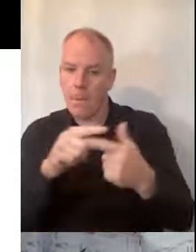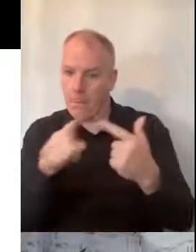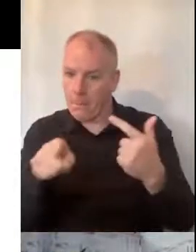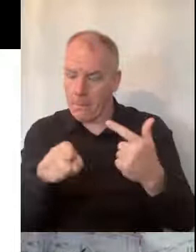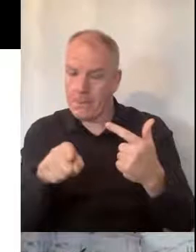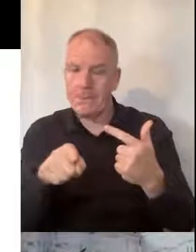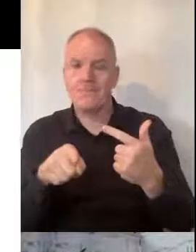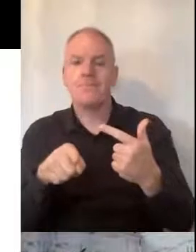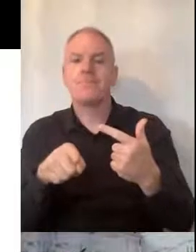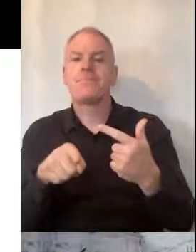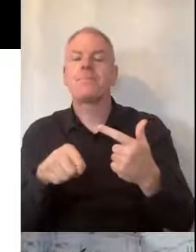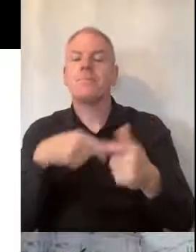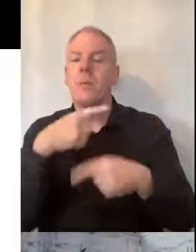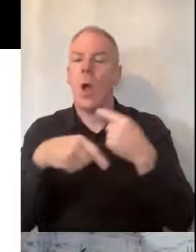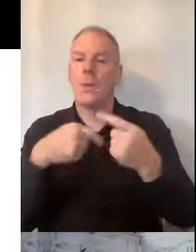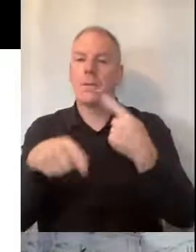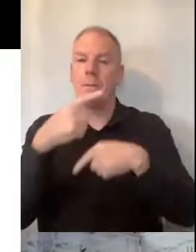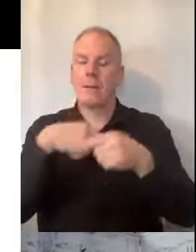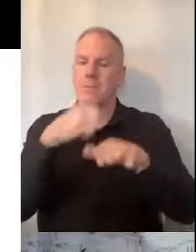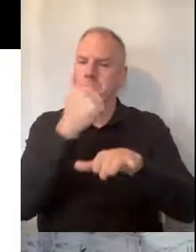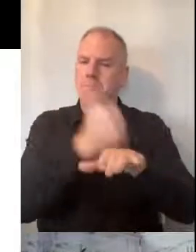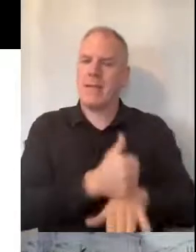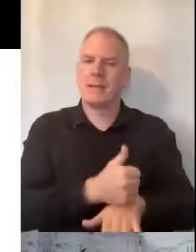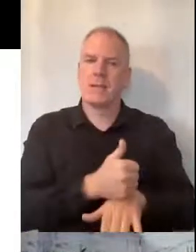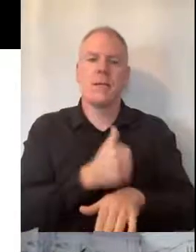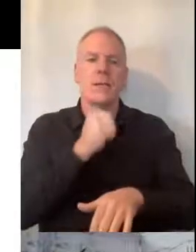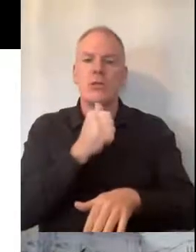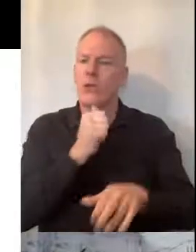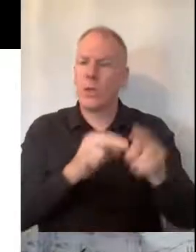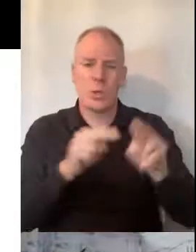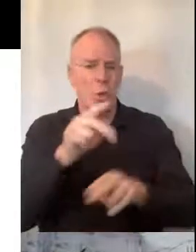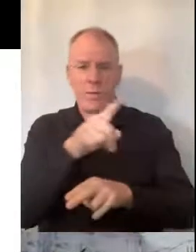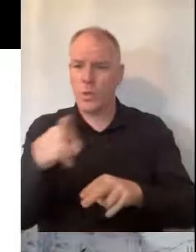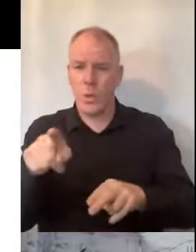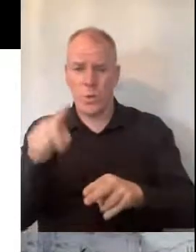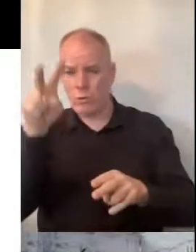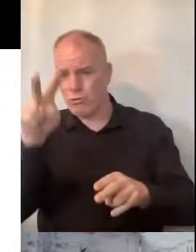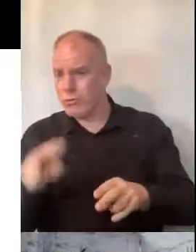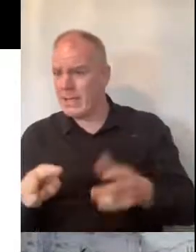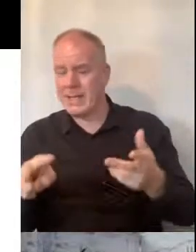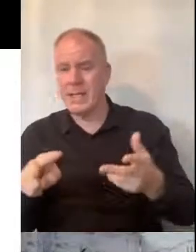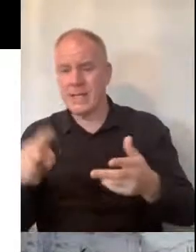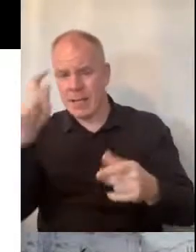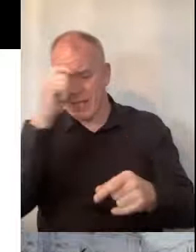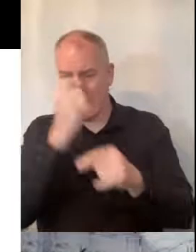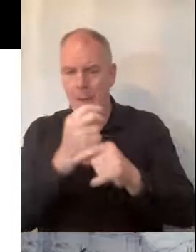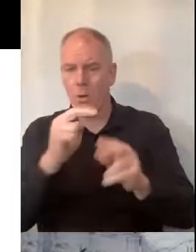It comes back to the very basics, so there will be nothing new here of what I'm going to say when you're thinking about universal design for learning,